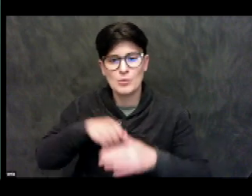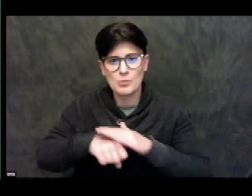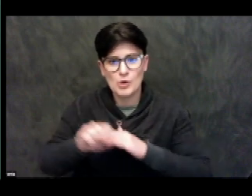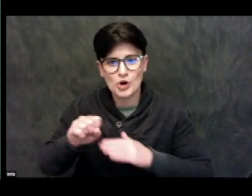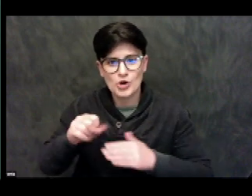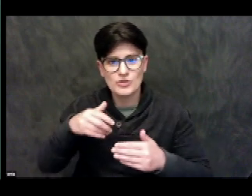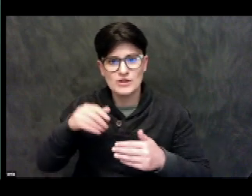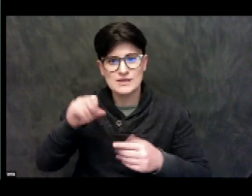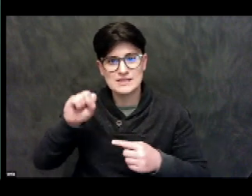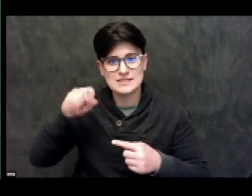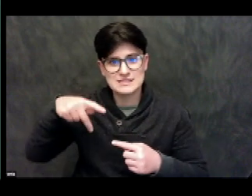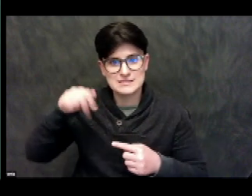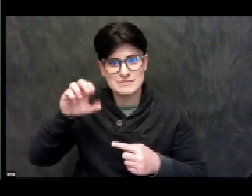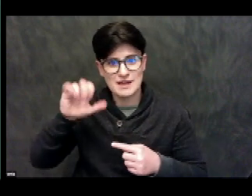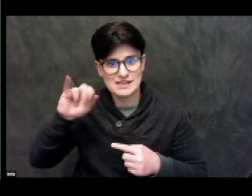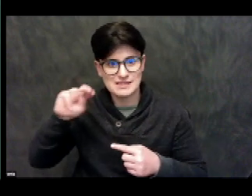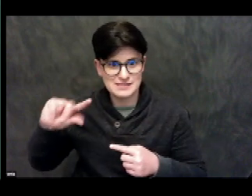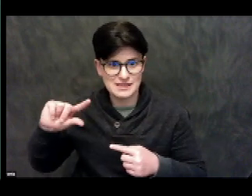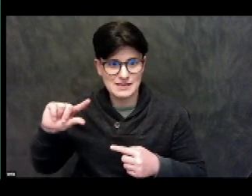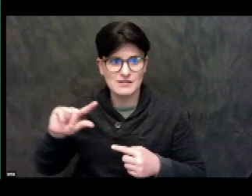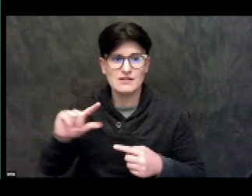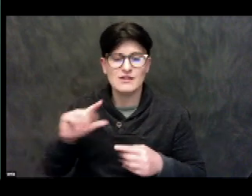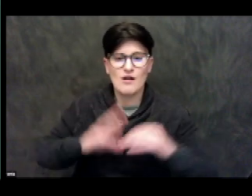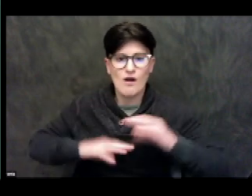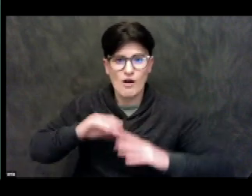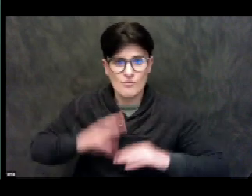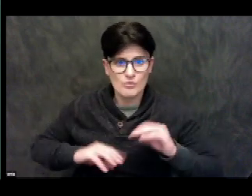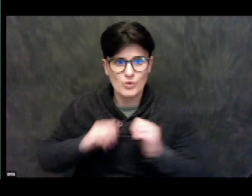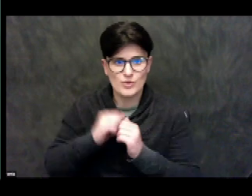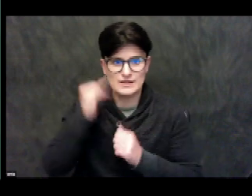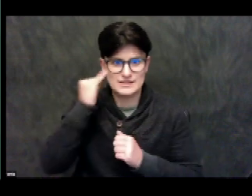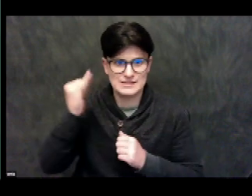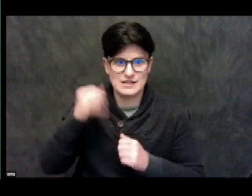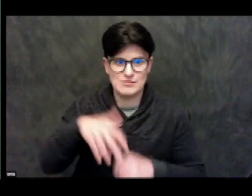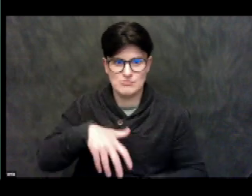Again, as was mentioned, there's limited quality data and research